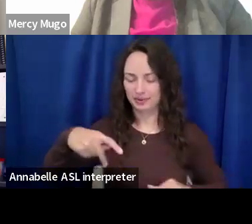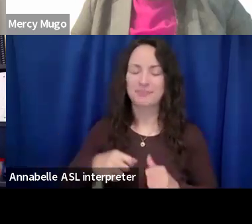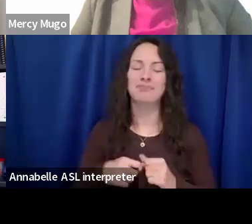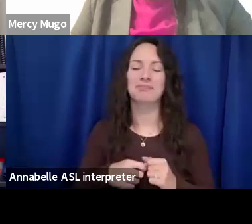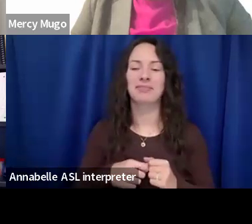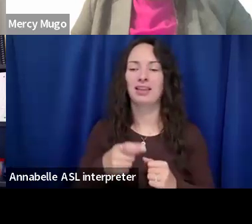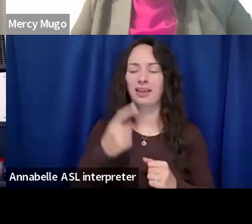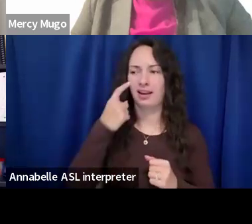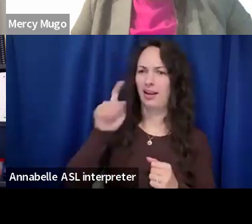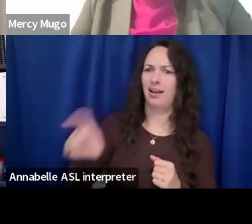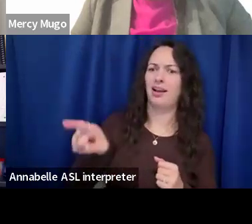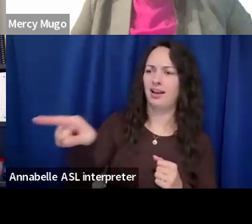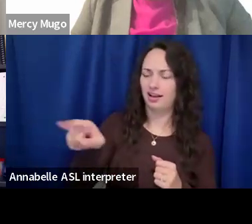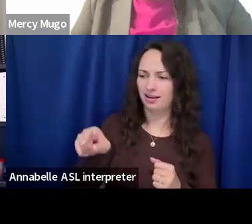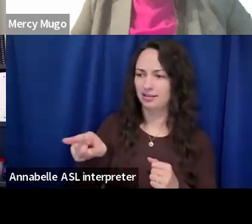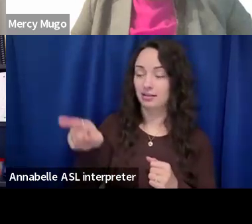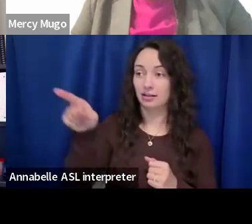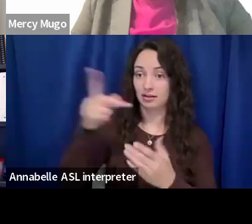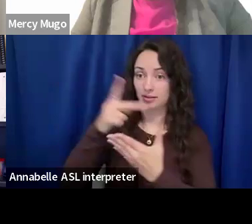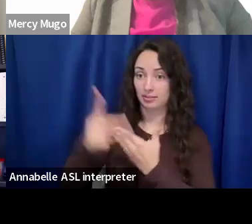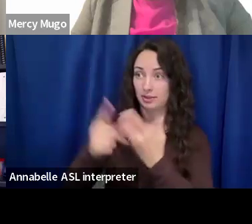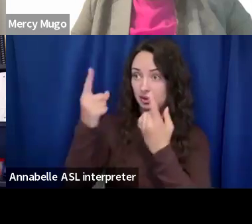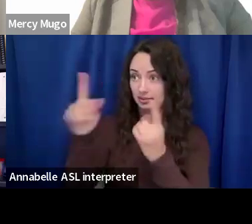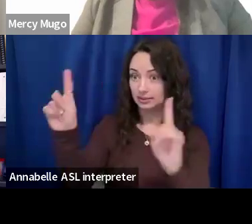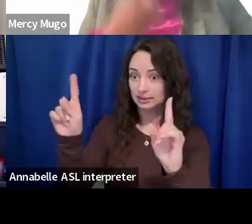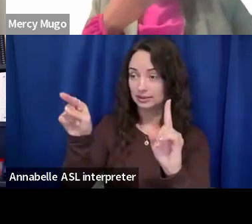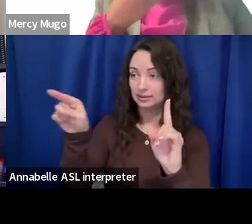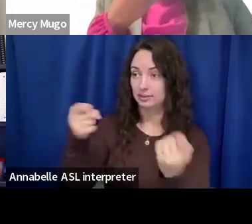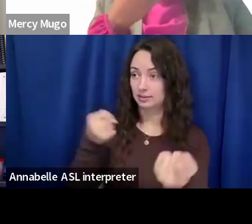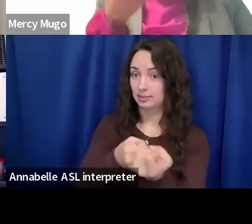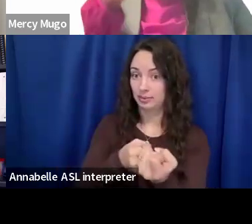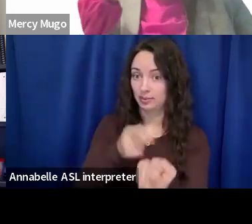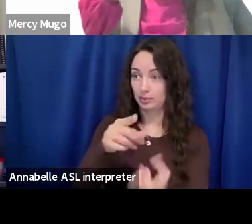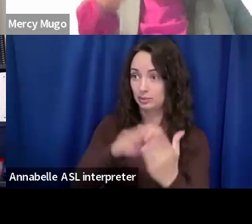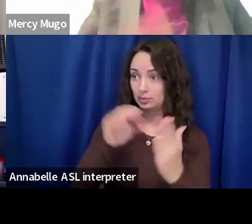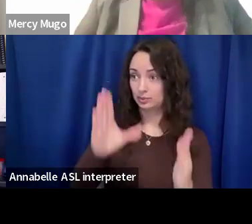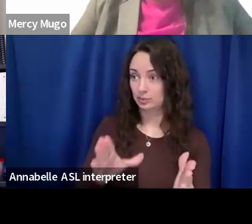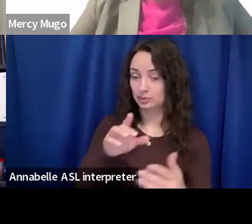about a successful program to help underserved students, they want to scale it. And they want